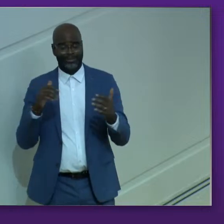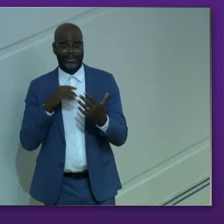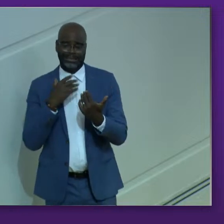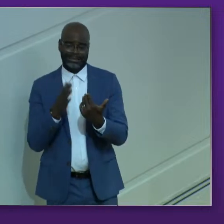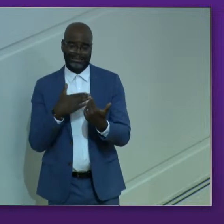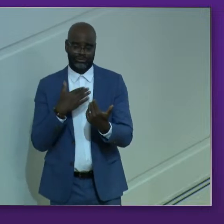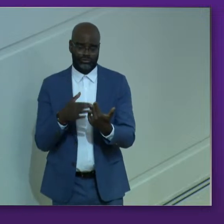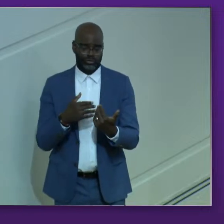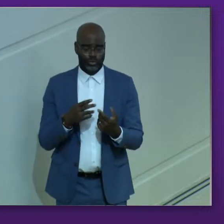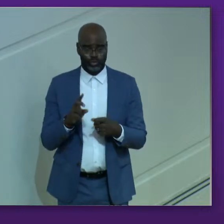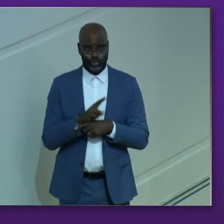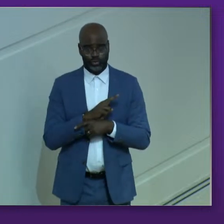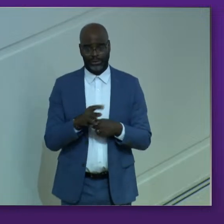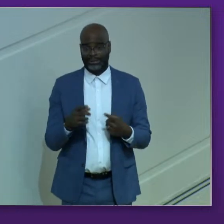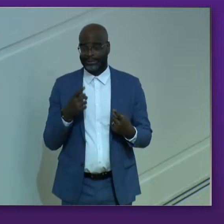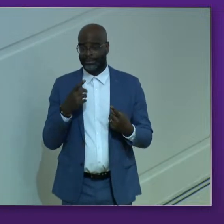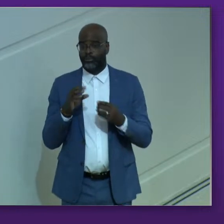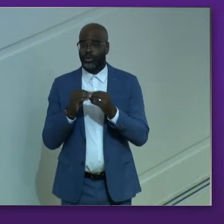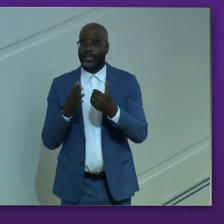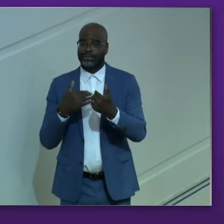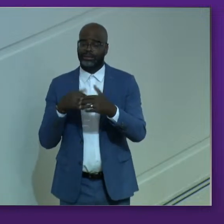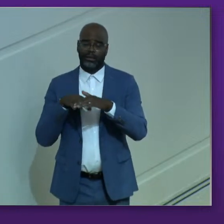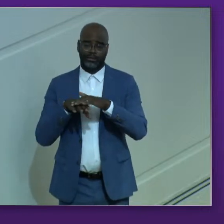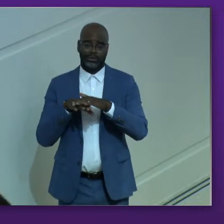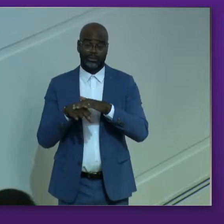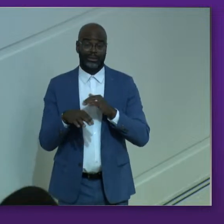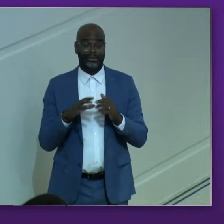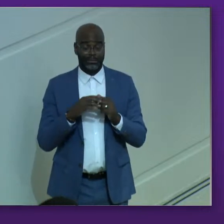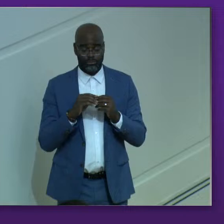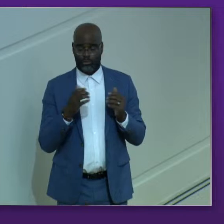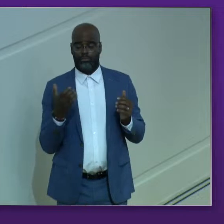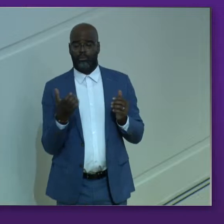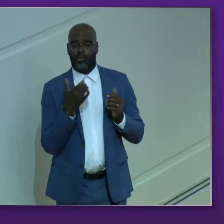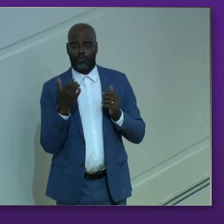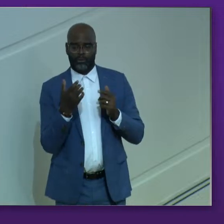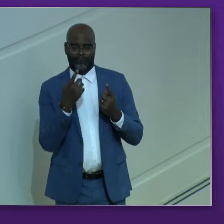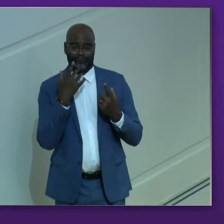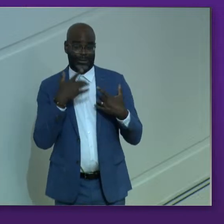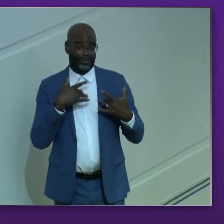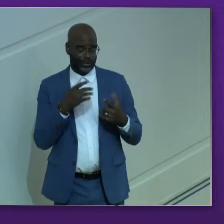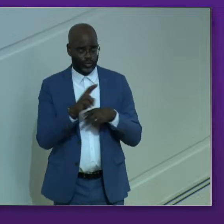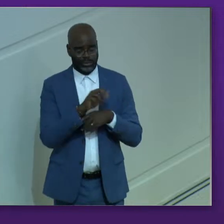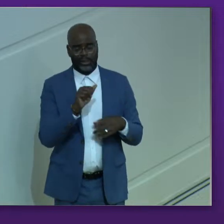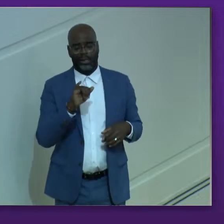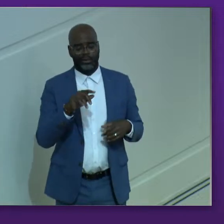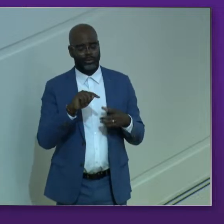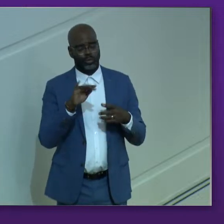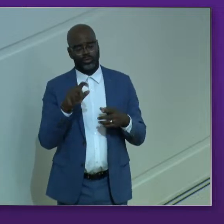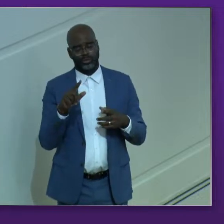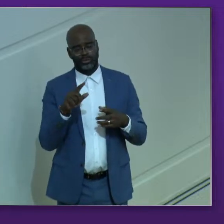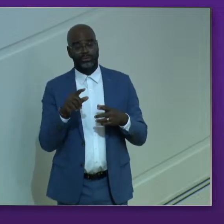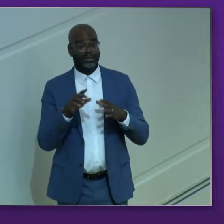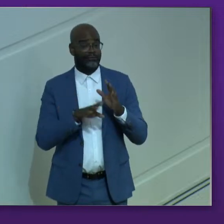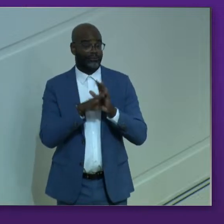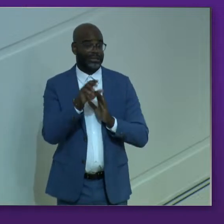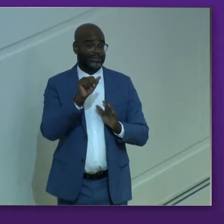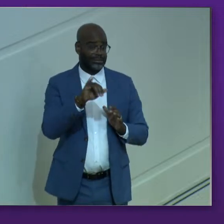THANKING THIS TEAM. THE NEXT AWARD GOES TO THE TEAM THAT LED THE TRANSITION TO BLACK BOARD LEARN